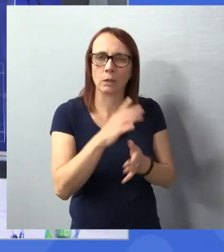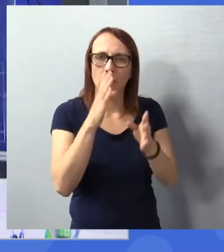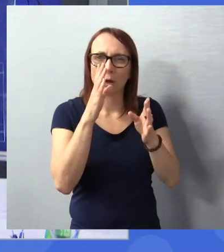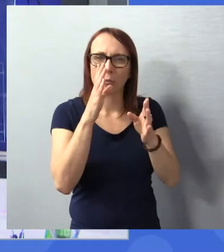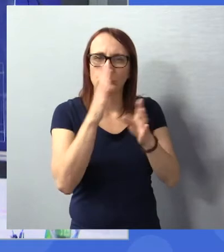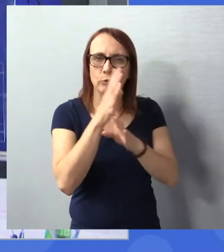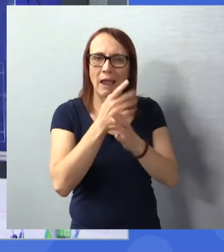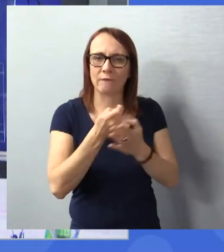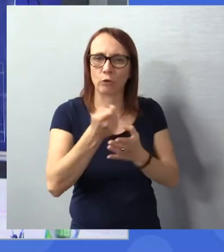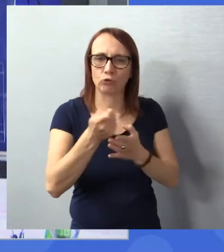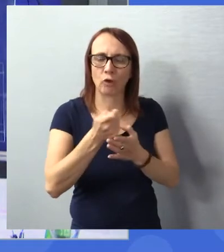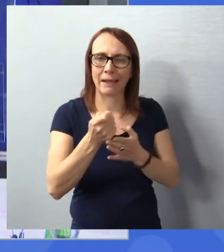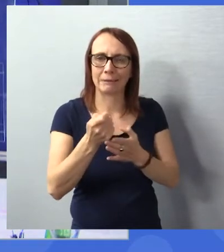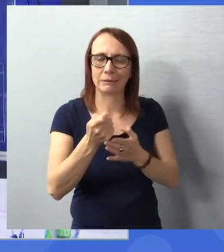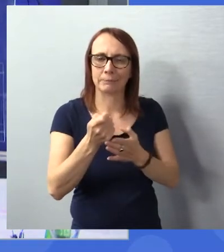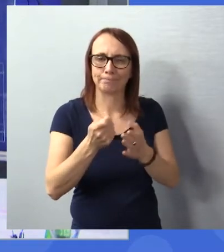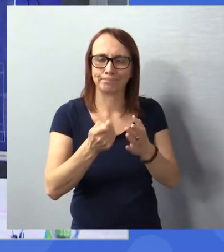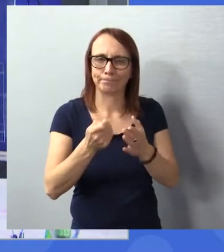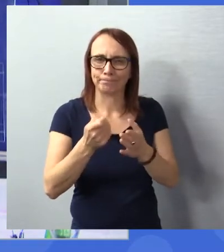rent price ease potentially you can Colburn them in the properties that